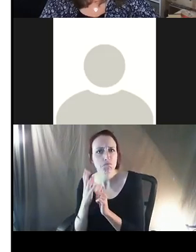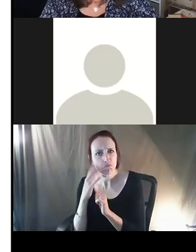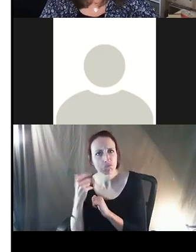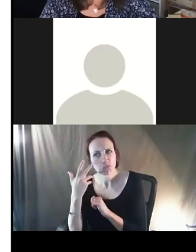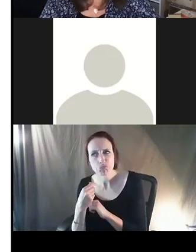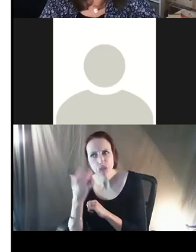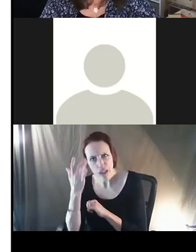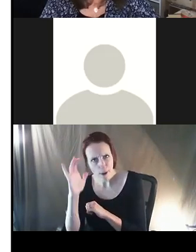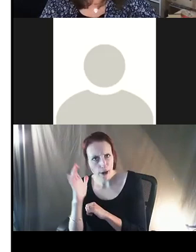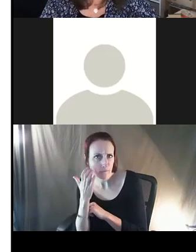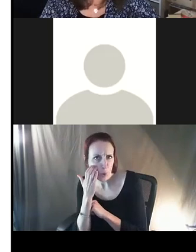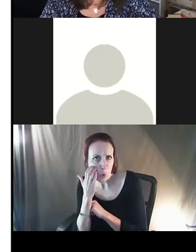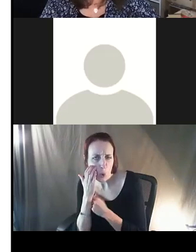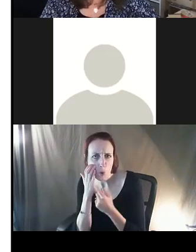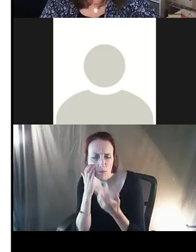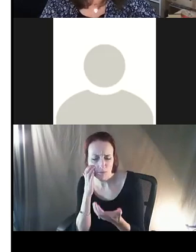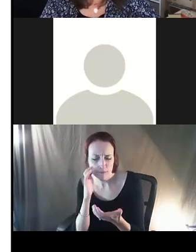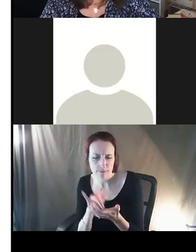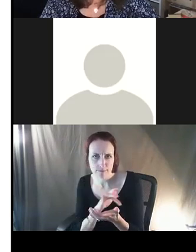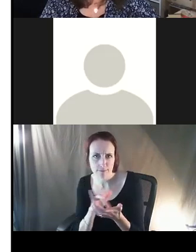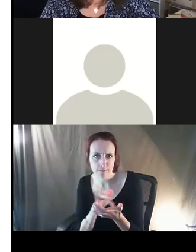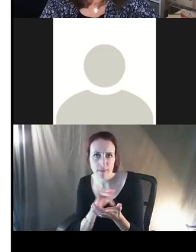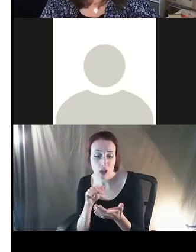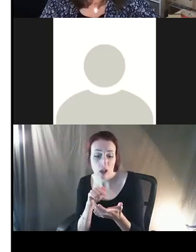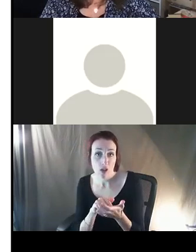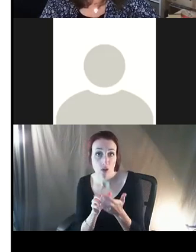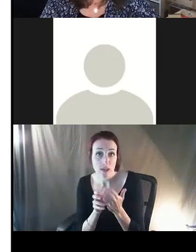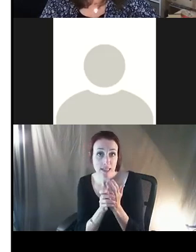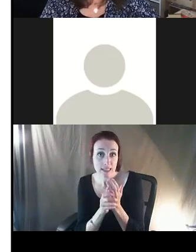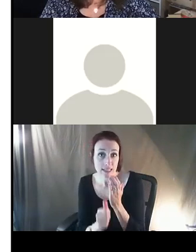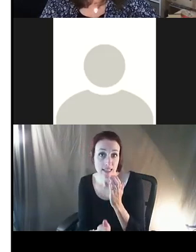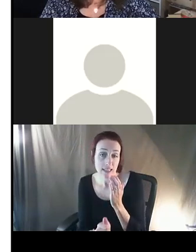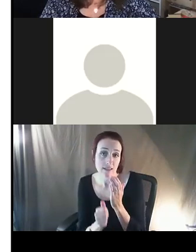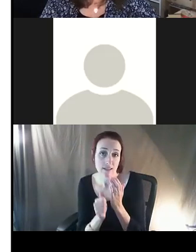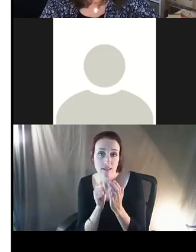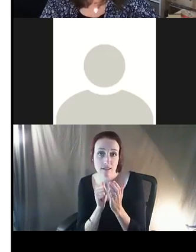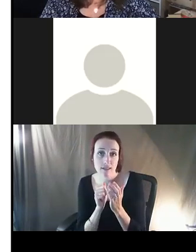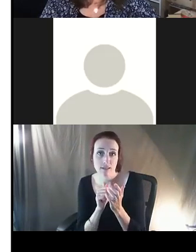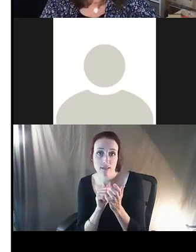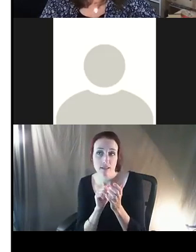Is there any way to relate these skills to wider digital skills?